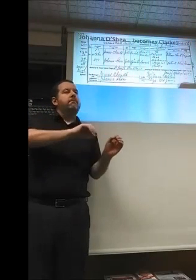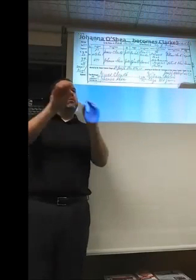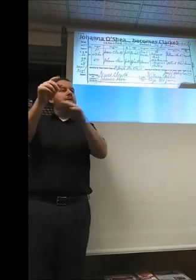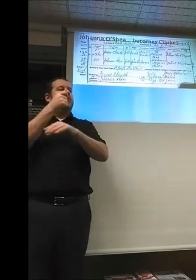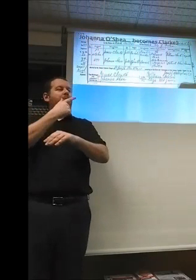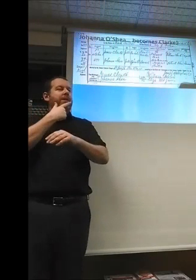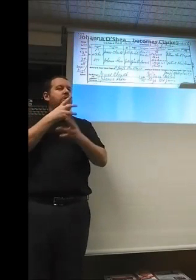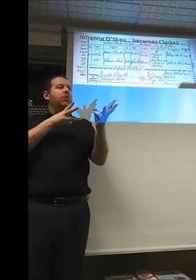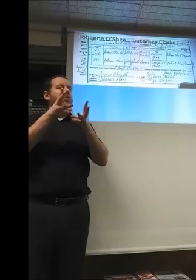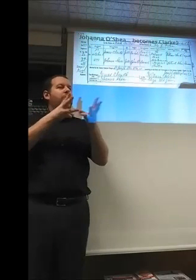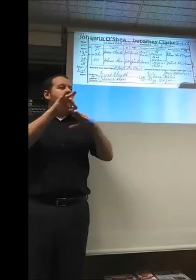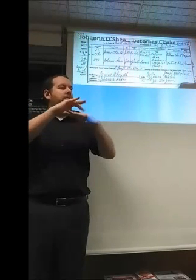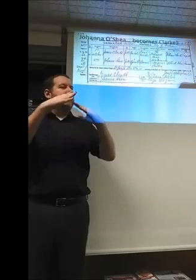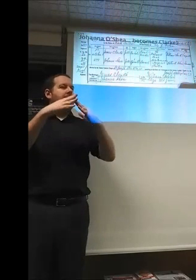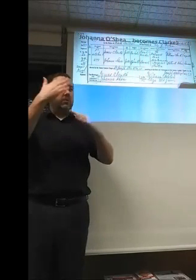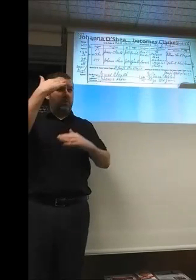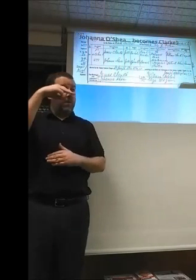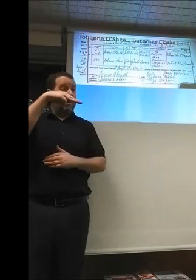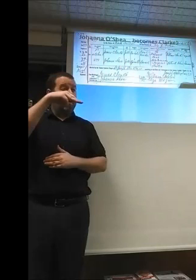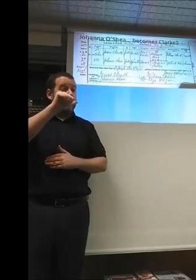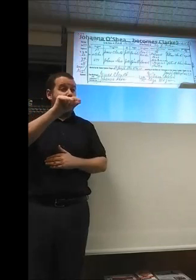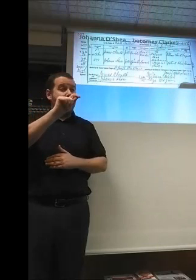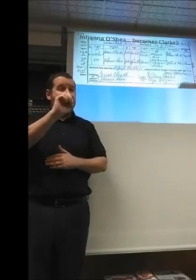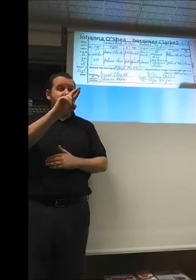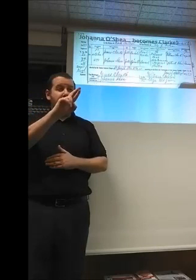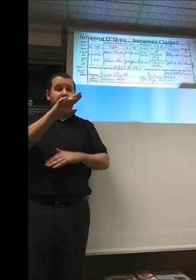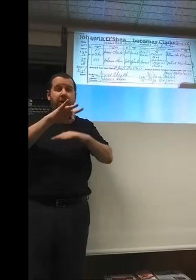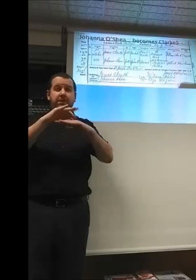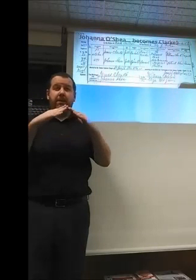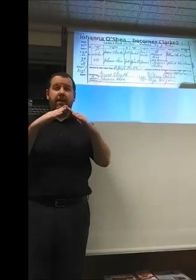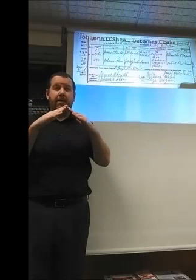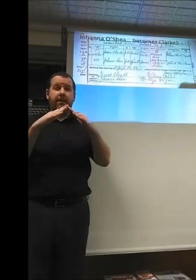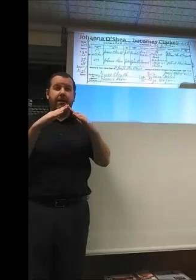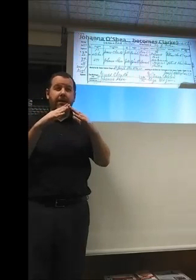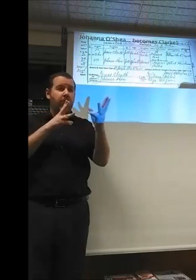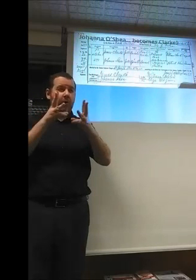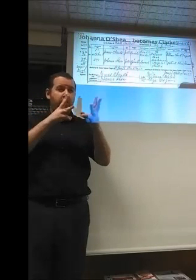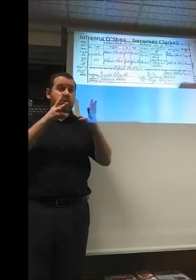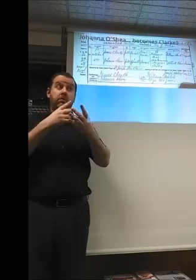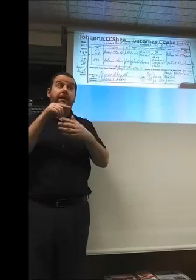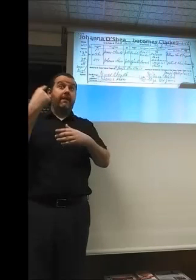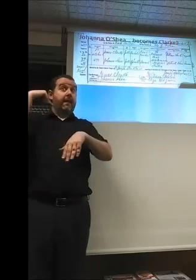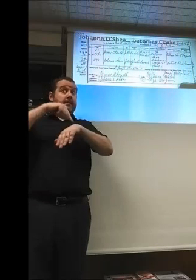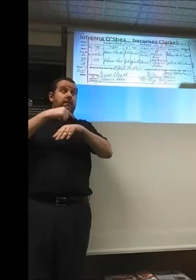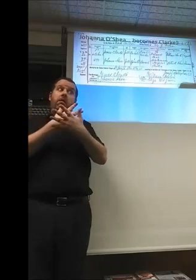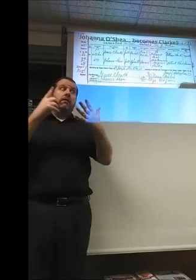was kind of the middle court- it wasn’t the highest level of court, it was the next step down.